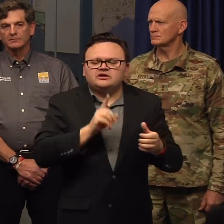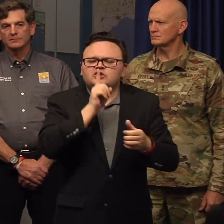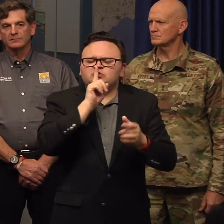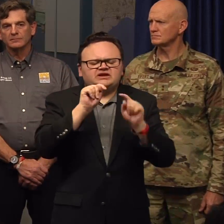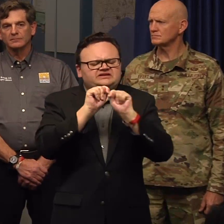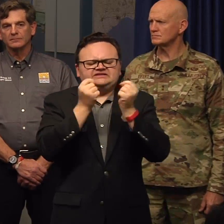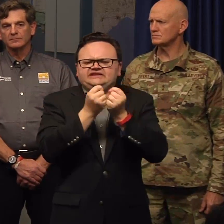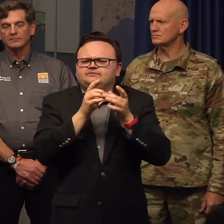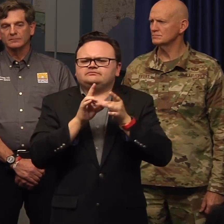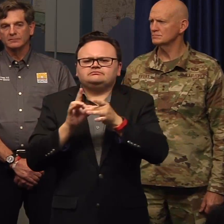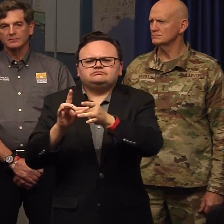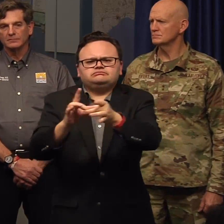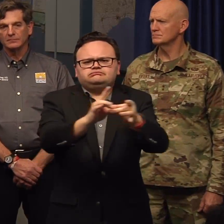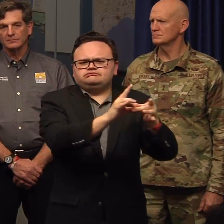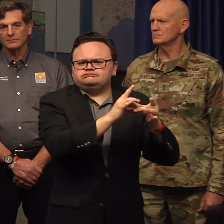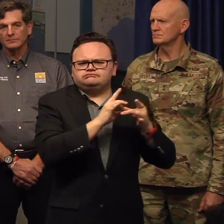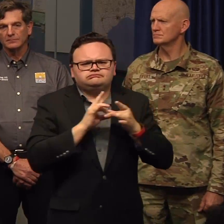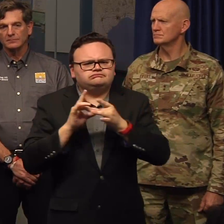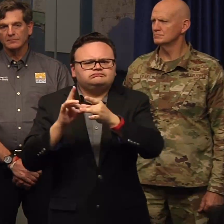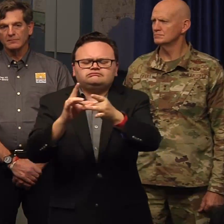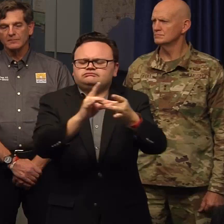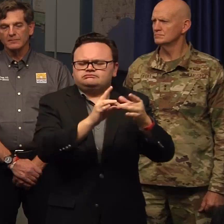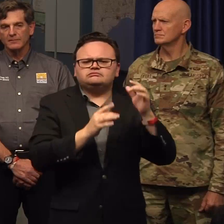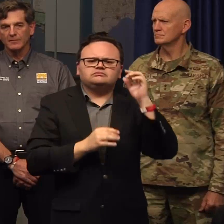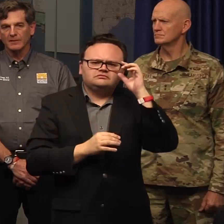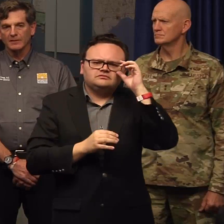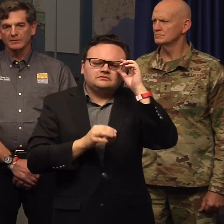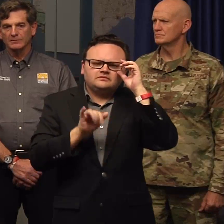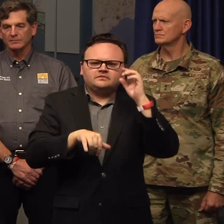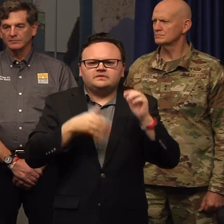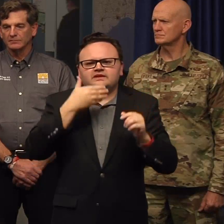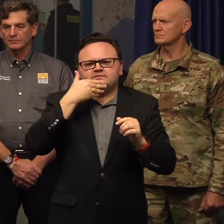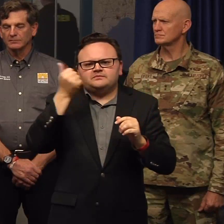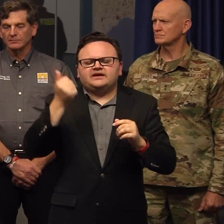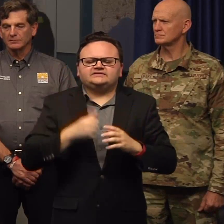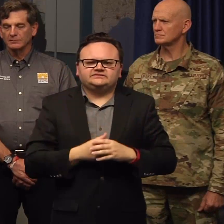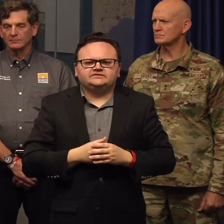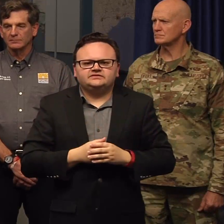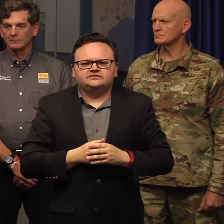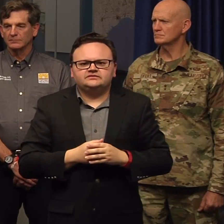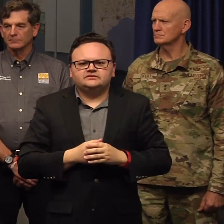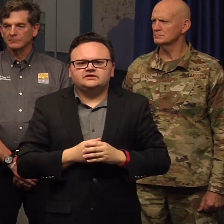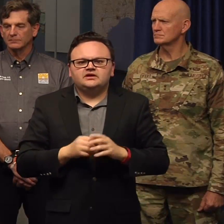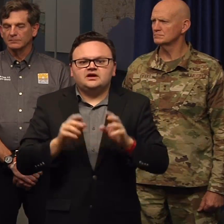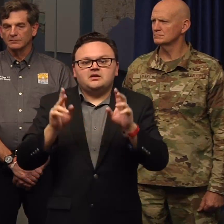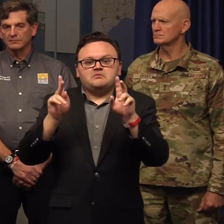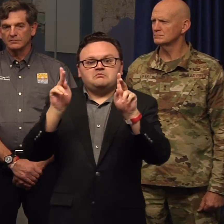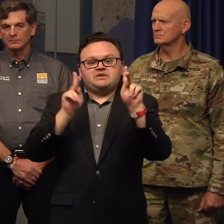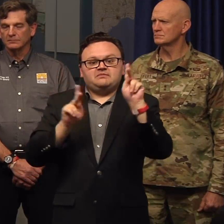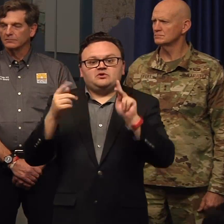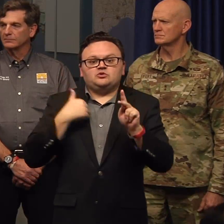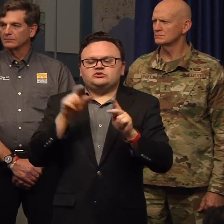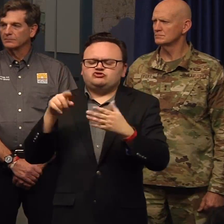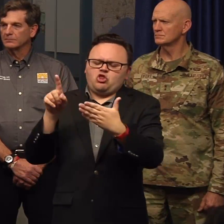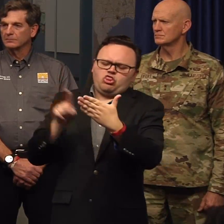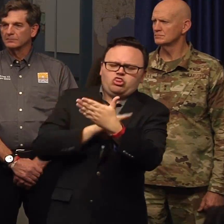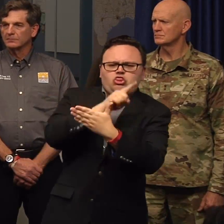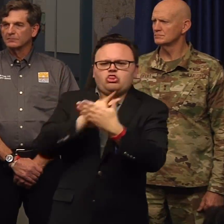JARED IS WORKING ON OTHER WAYS TO SEARCH SOME HELP DOWN THERE SO I VIEW IT AS A TEAM EFFORT. I VIEW ALL THE DIFFERENT THINGS